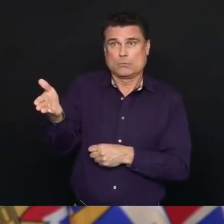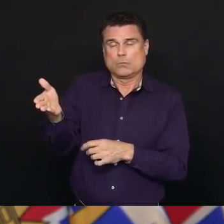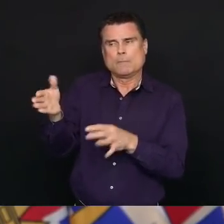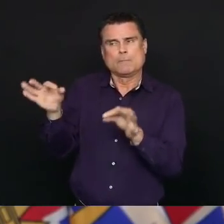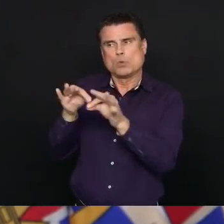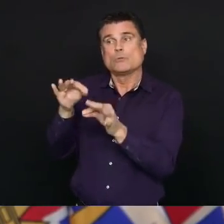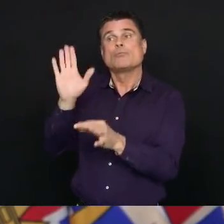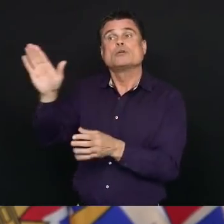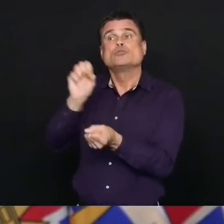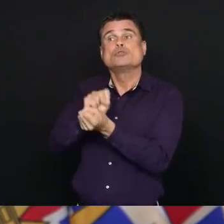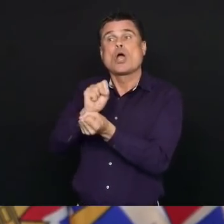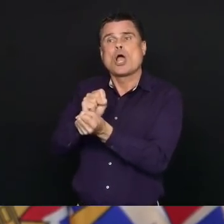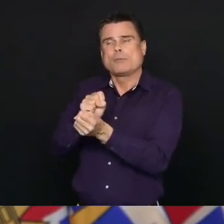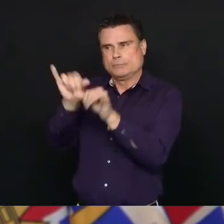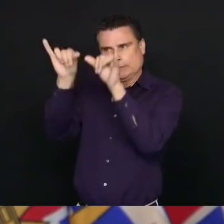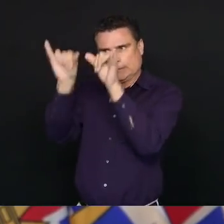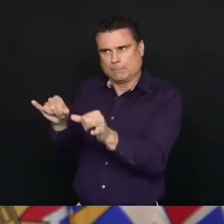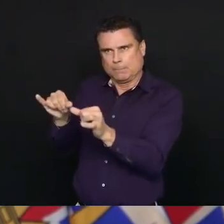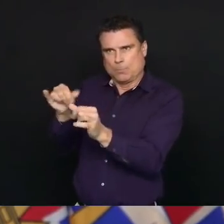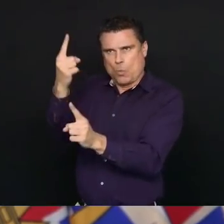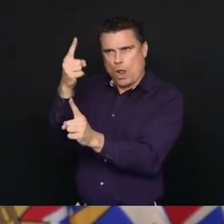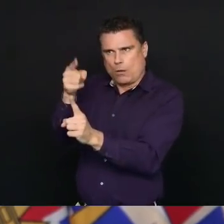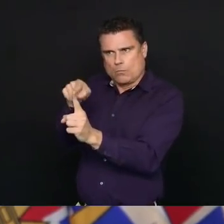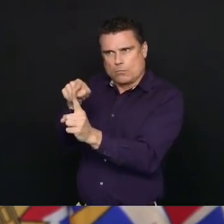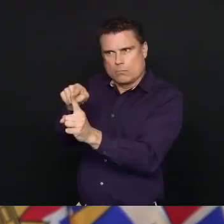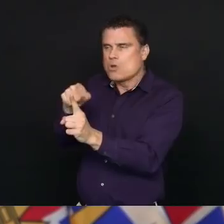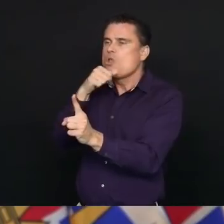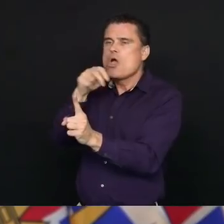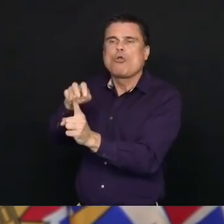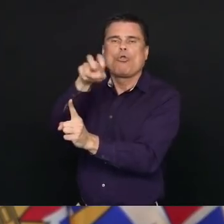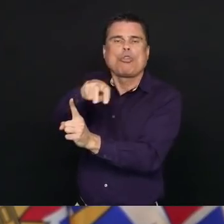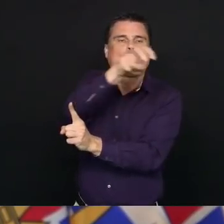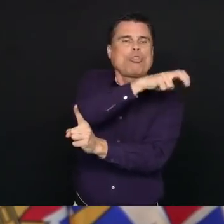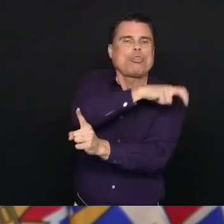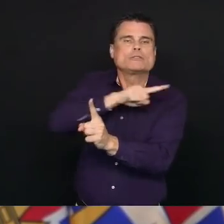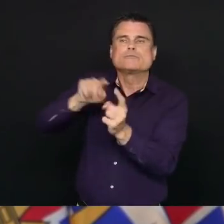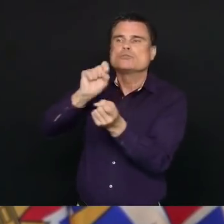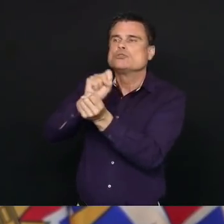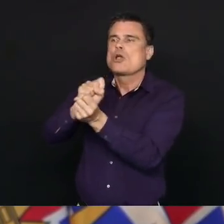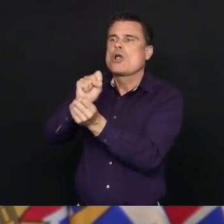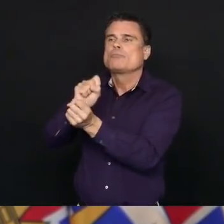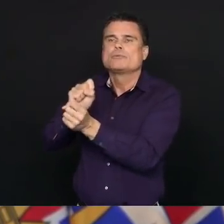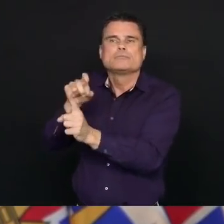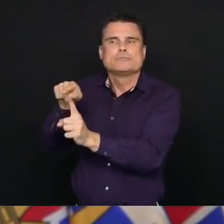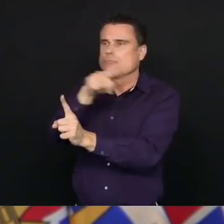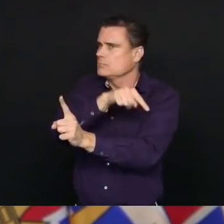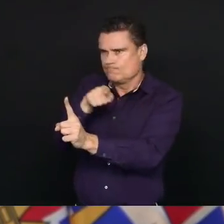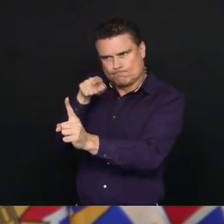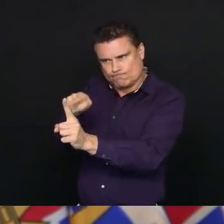one person working only at 11 home. And from your comments earlier it sounds like that is still not 100% happening.